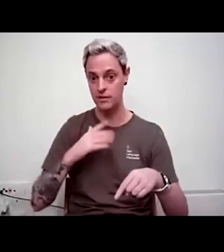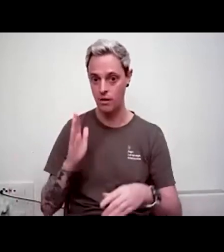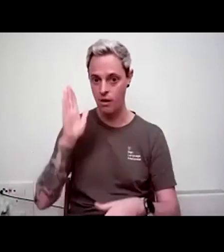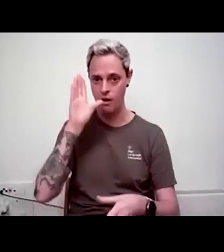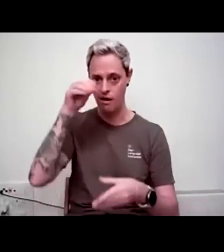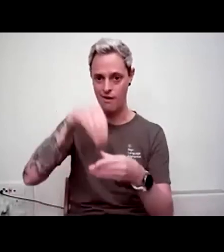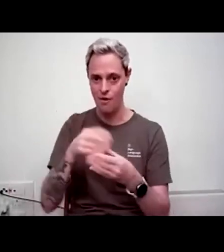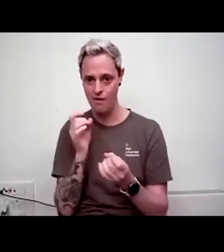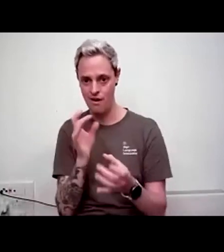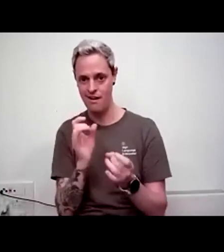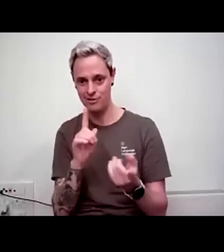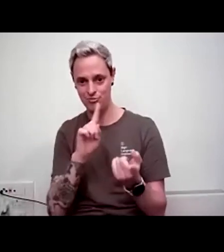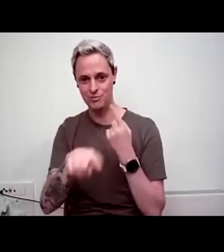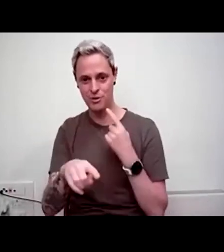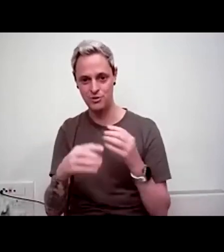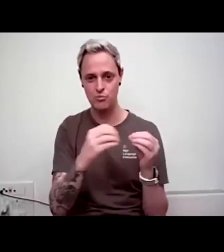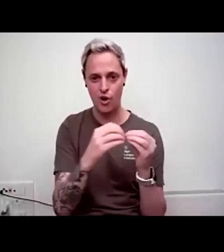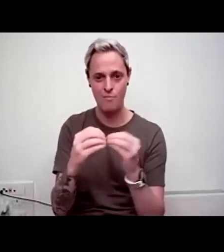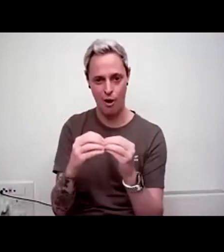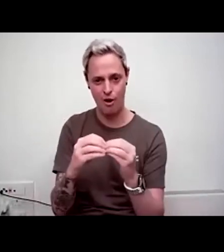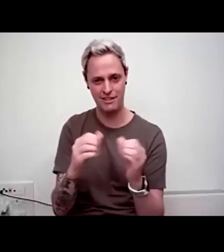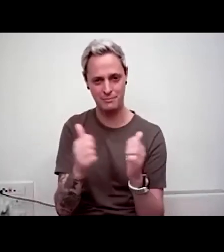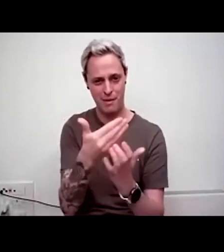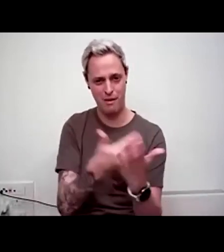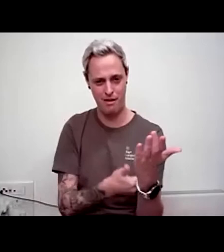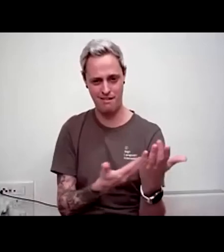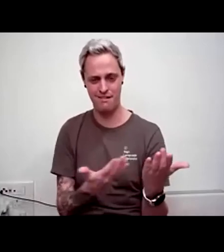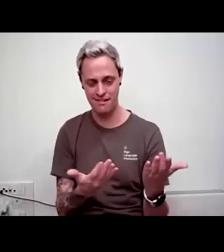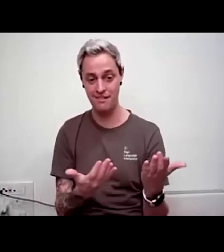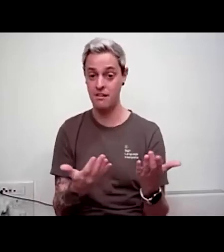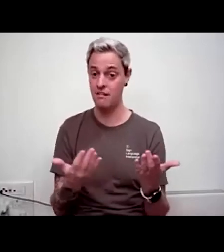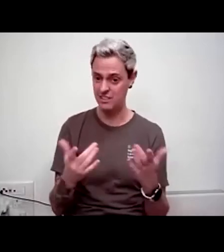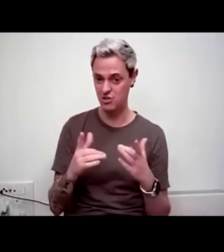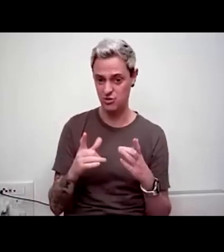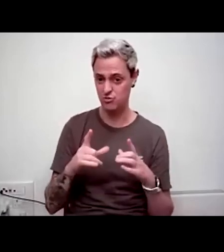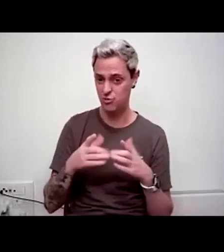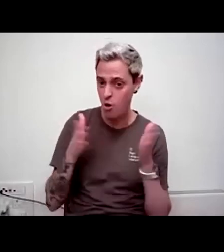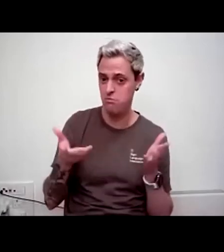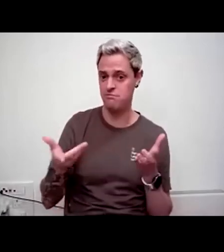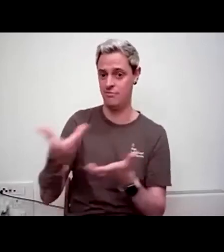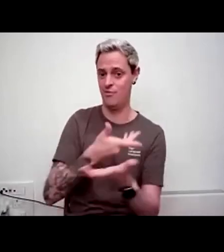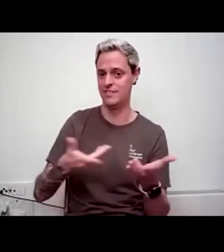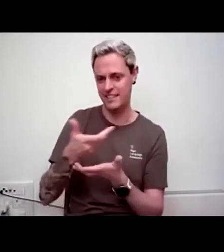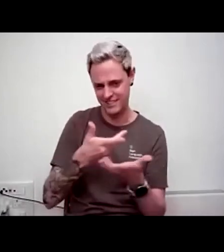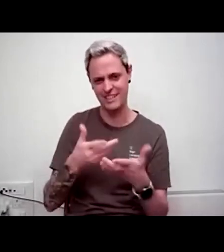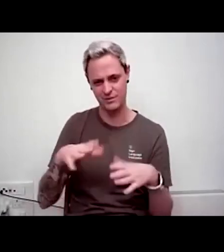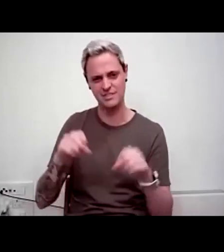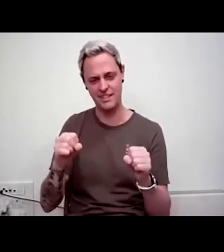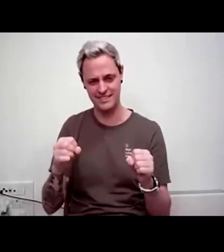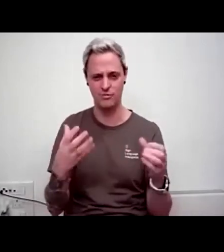and to respond to Brian Brock's paper and really to continue a conversation that Brian and myself have already started